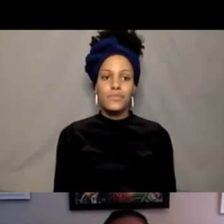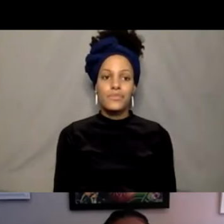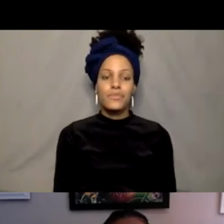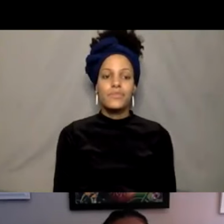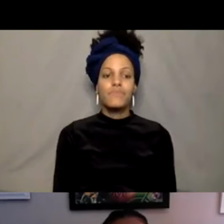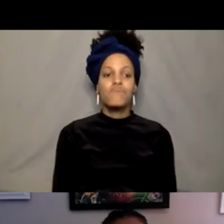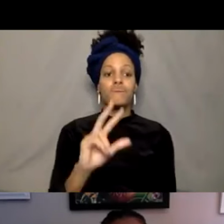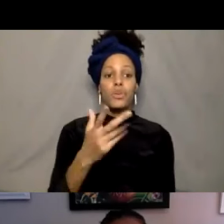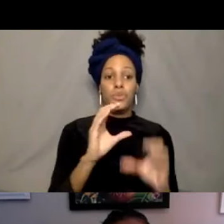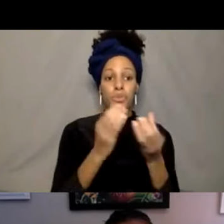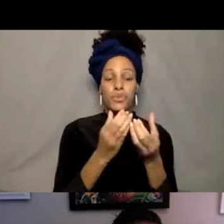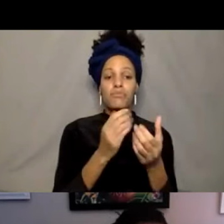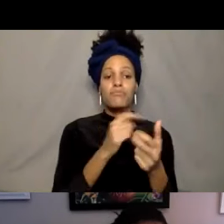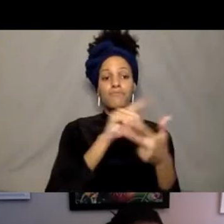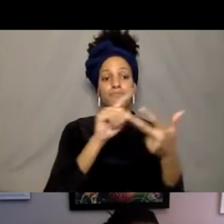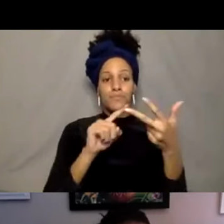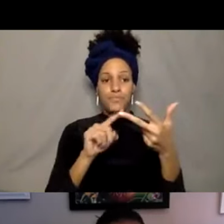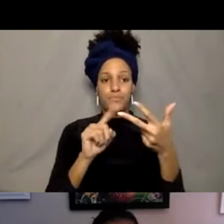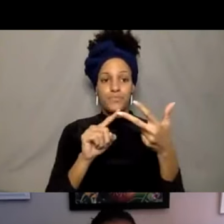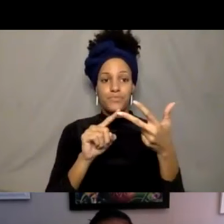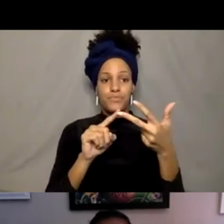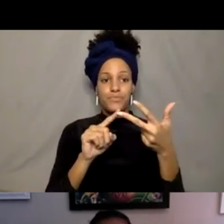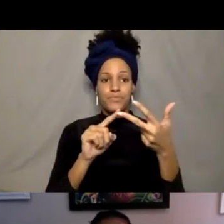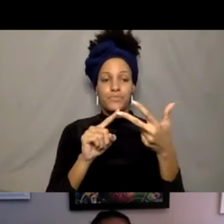The third group that's eligible for this grant would